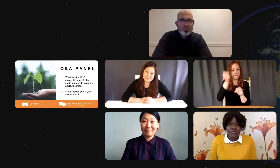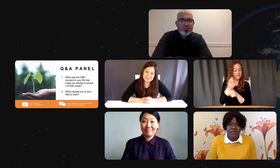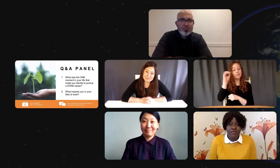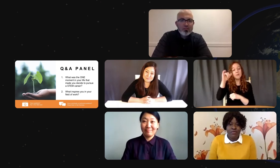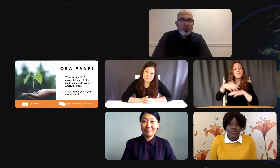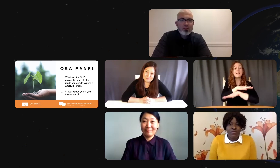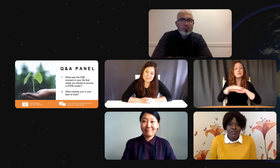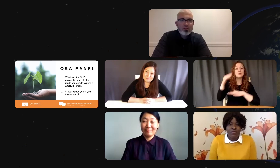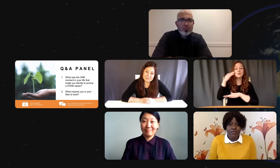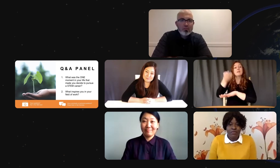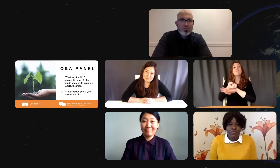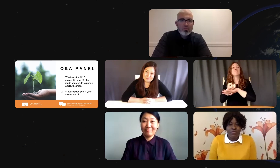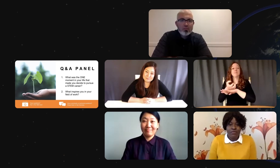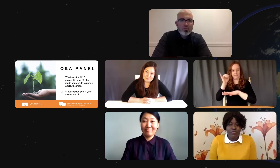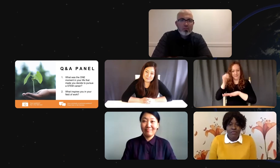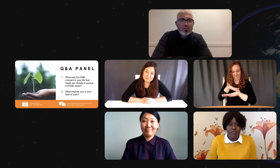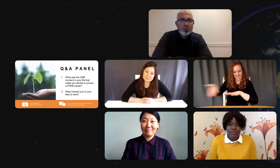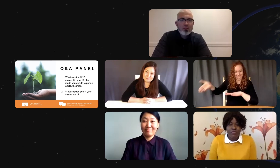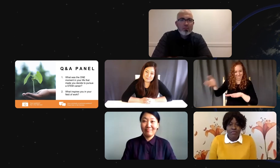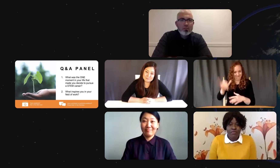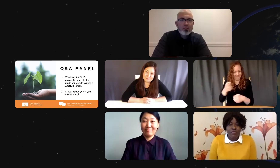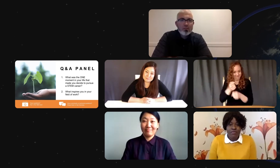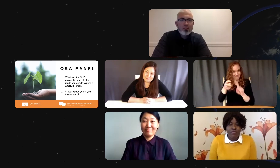They clean the coral, and then add more sand.